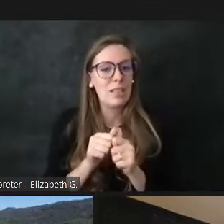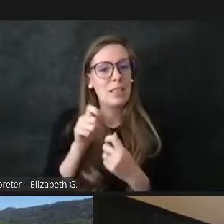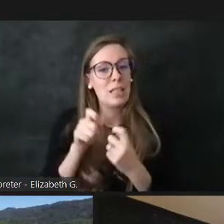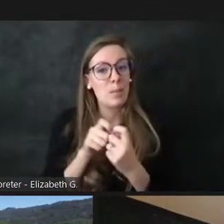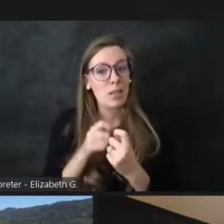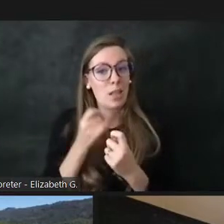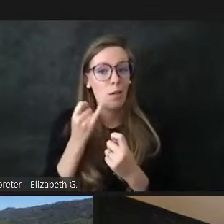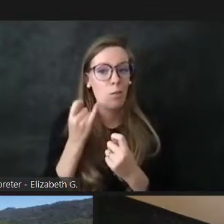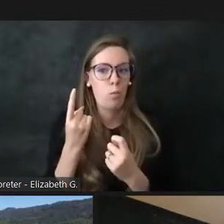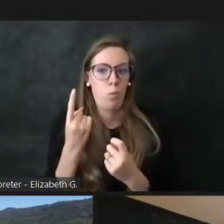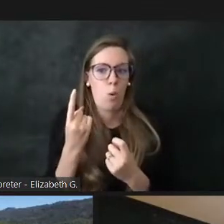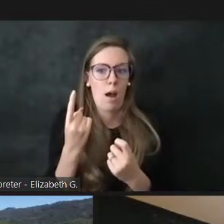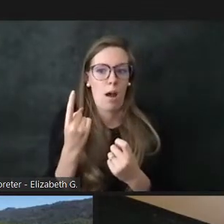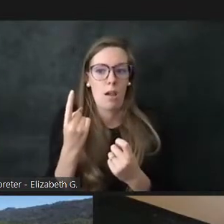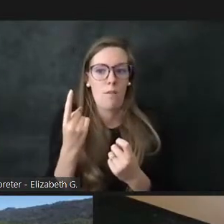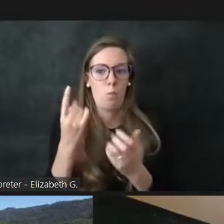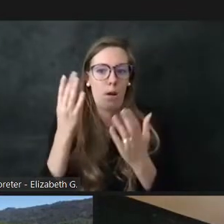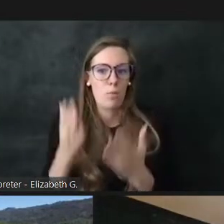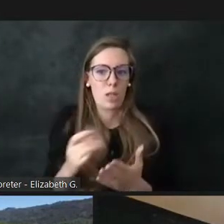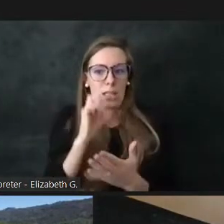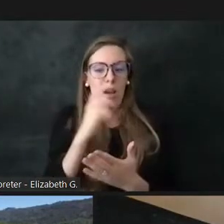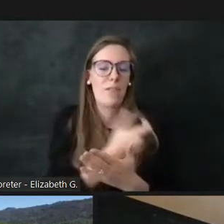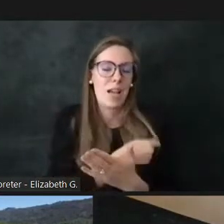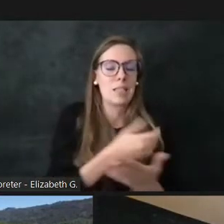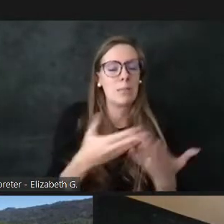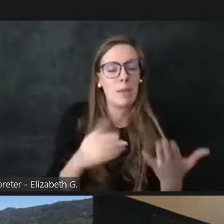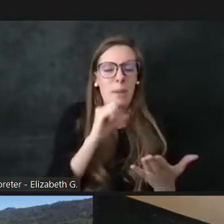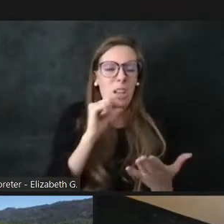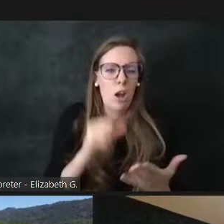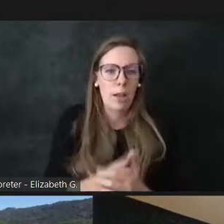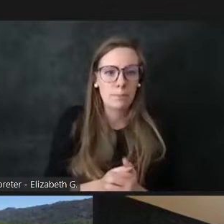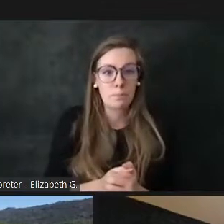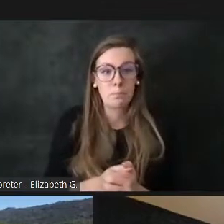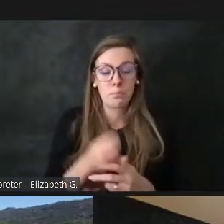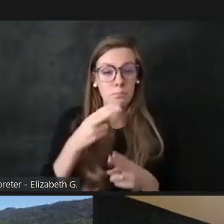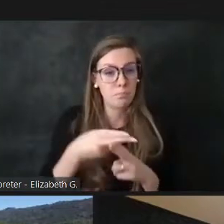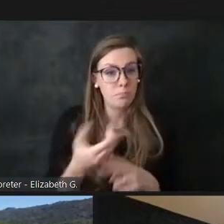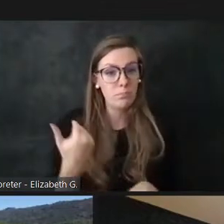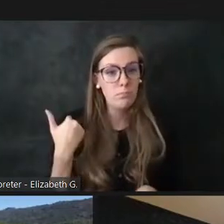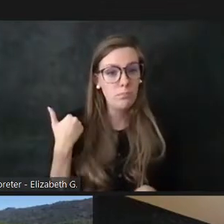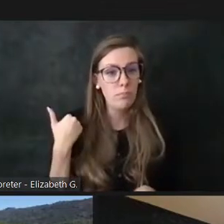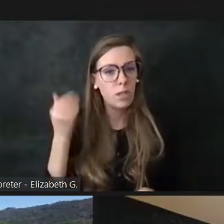And then also, like Danny had mentioned before, reflect a little bit about how to